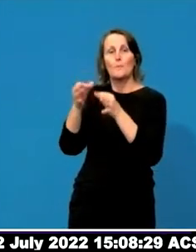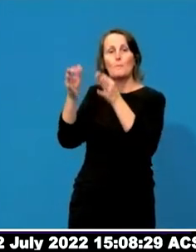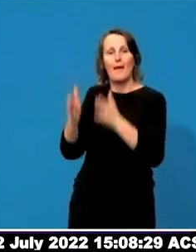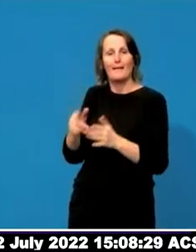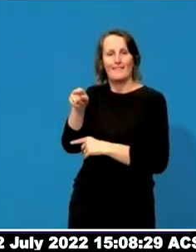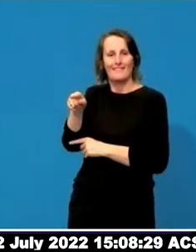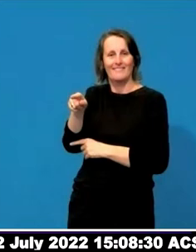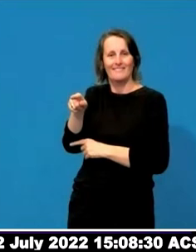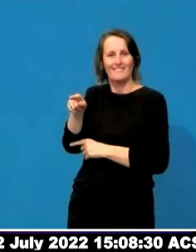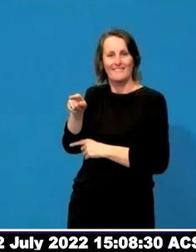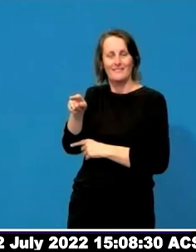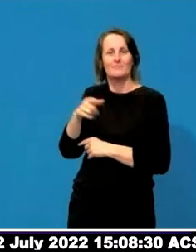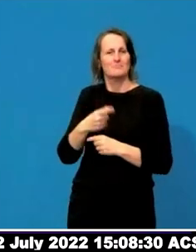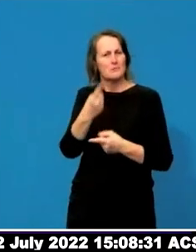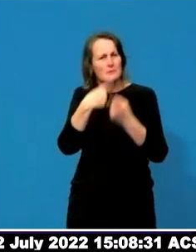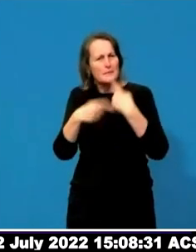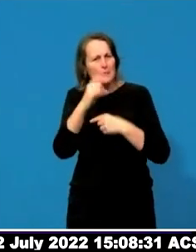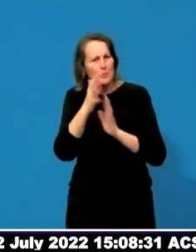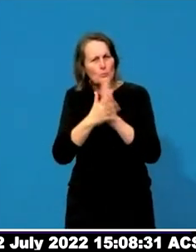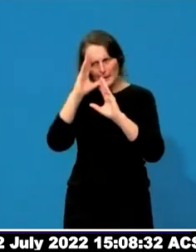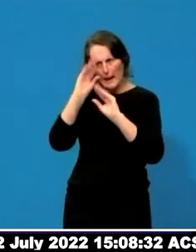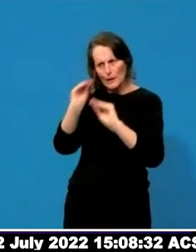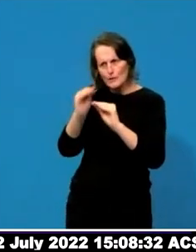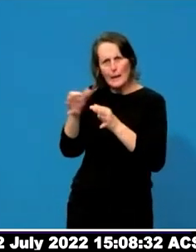Tell the Commissioners about what you mean by educating the planners?